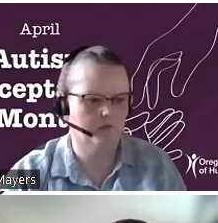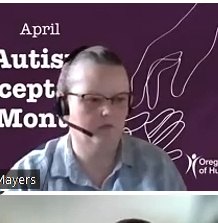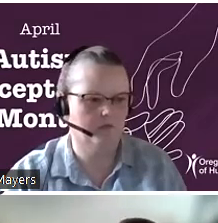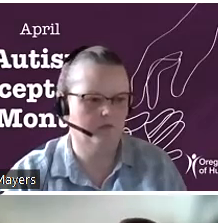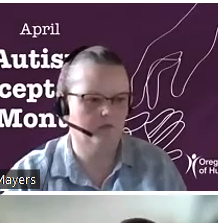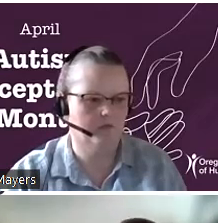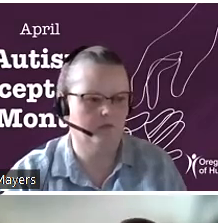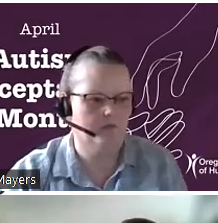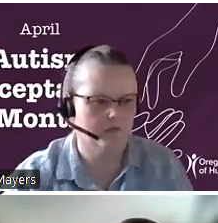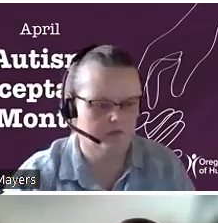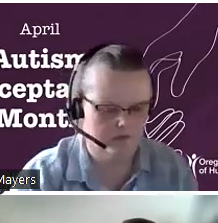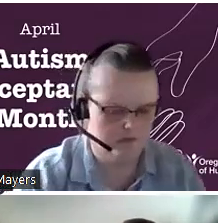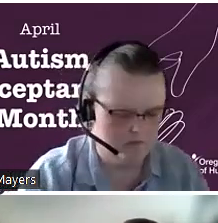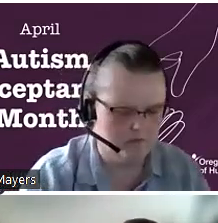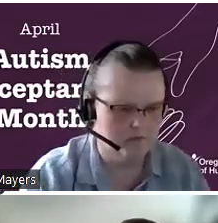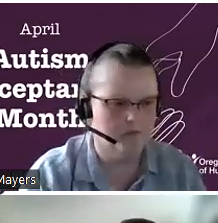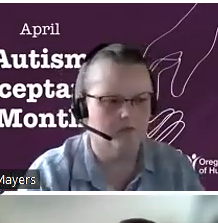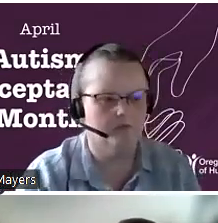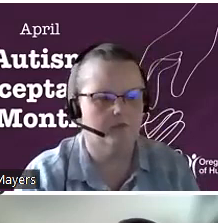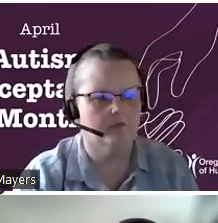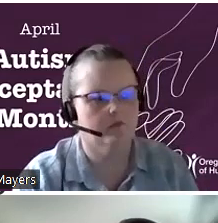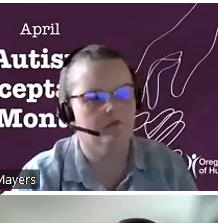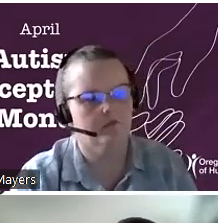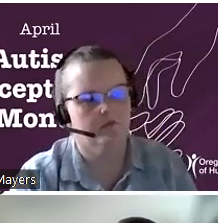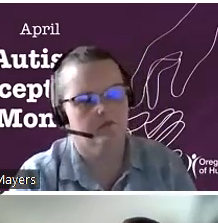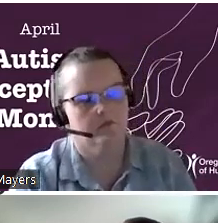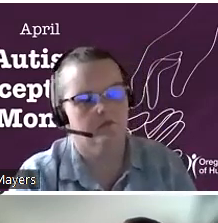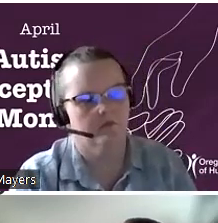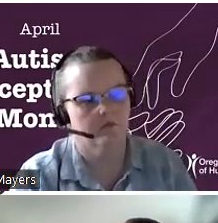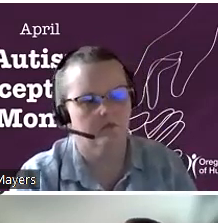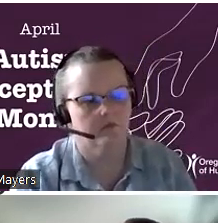AS WELL AS HOW WE AUTHORIZED CHILDCARE HOURS. NOW THE PROGRAM WILL ONLY AUTHORIZE A MINIMUM